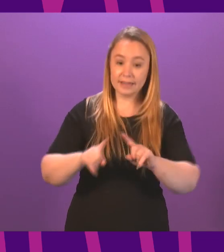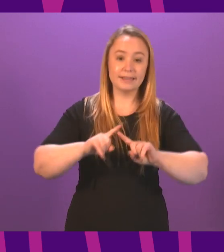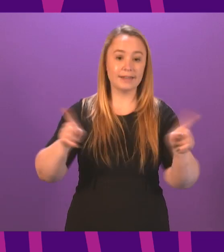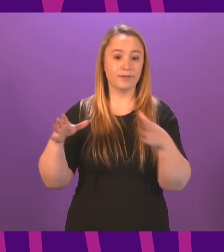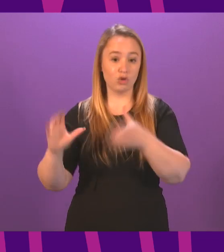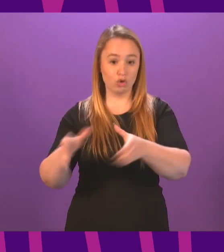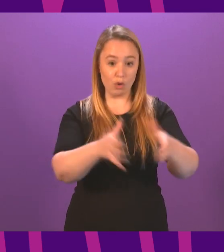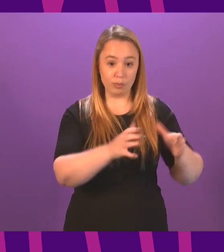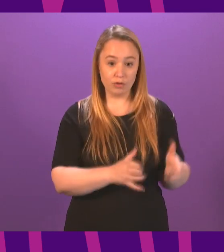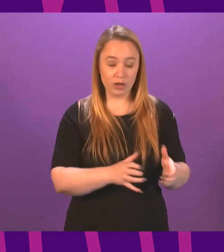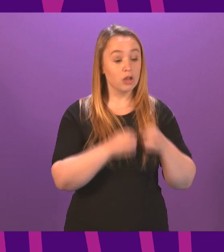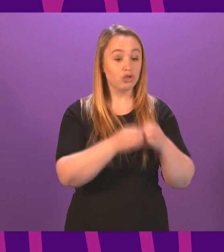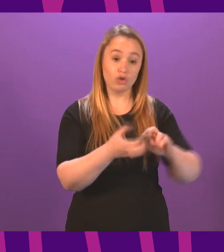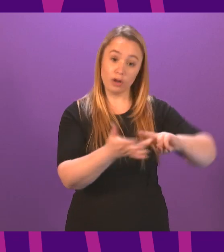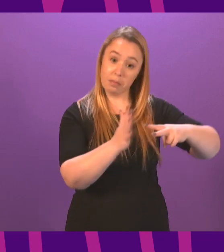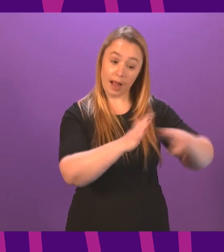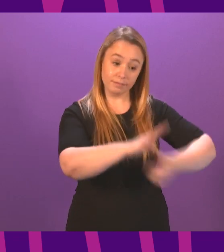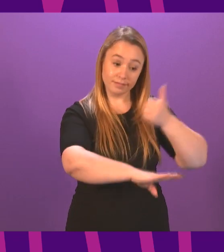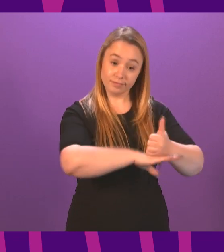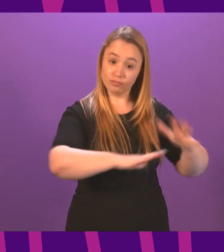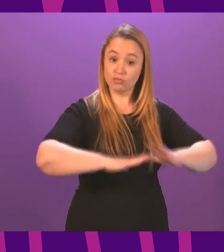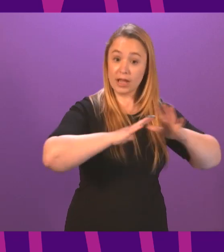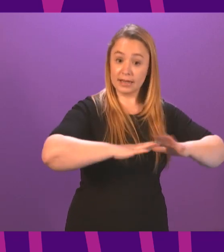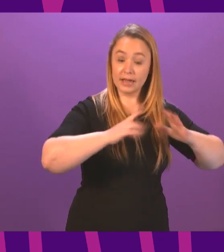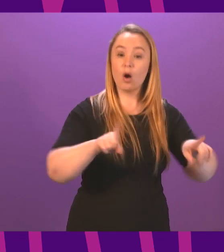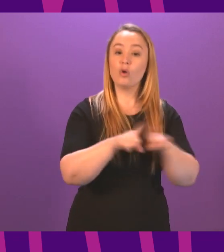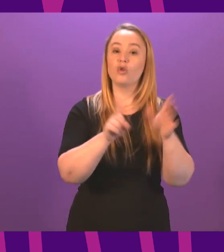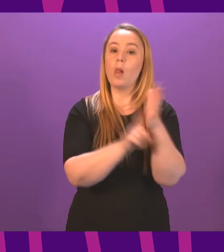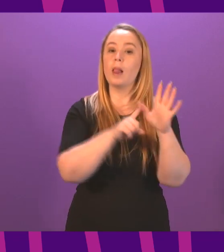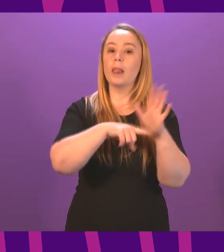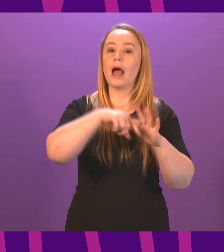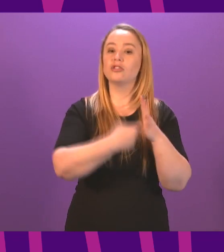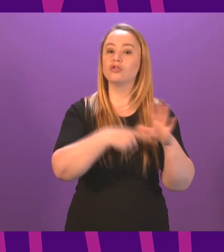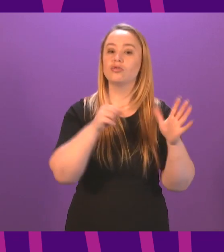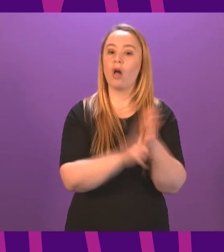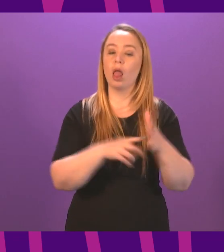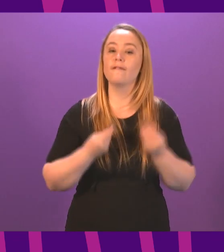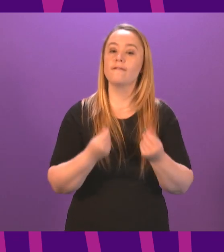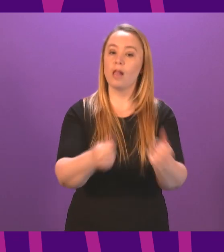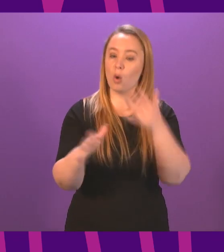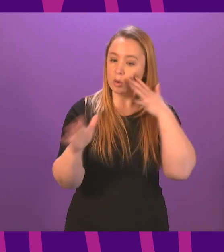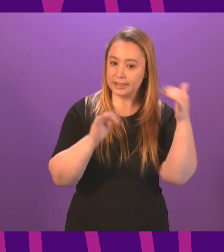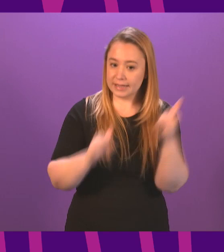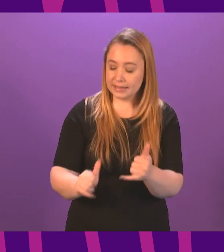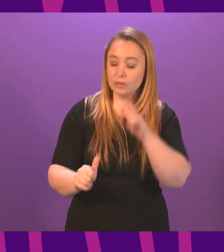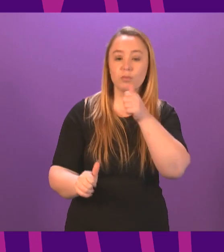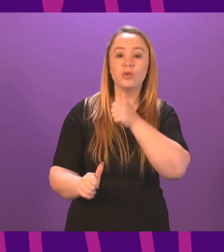and will use lateral flow technology to extend testing to more groups of NHS staff. We hope